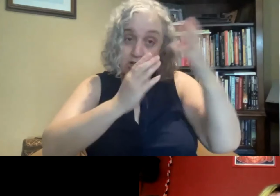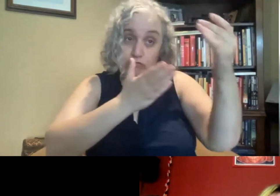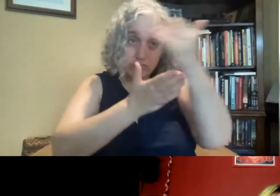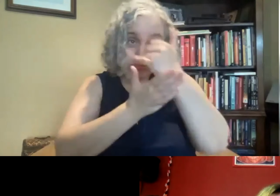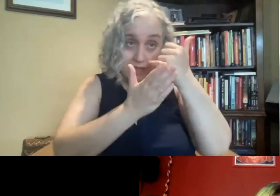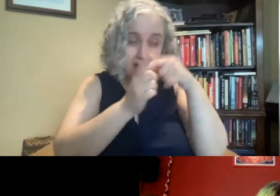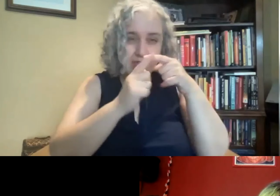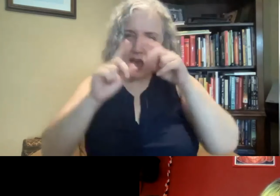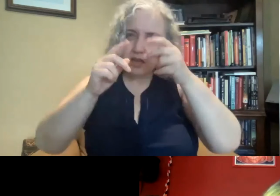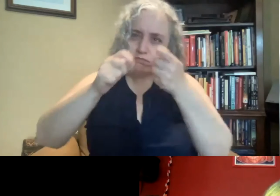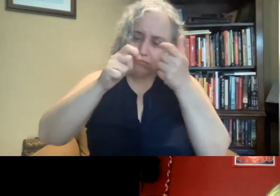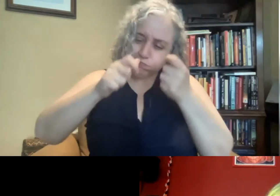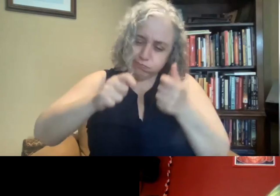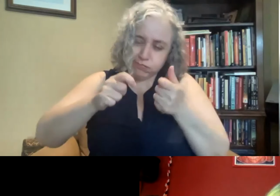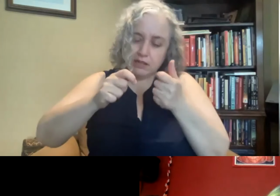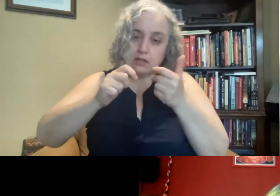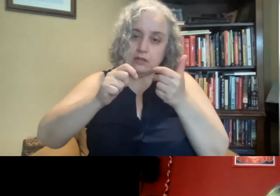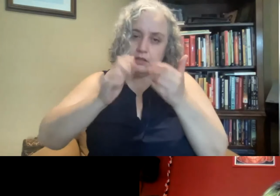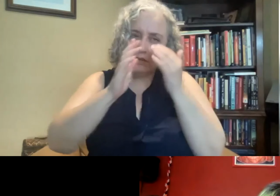Humans have a really hard time